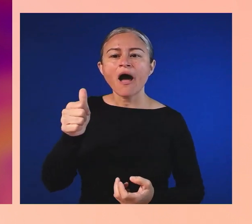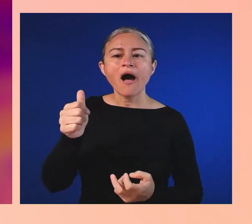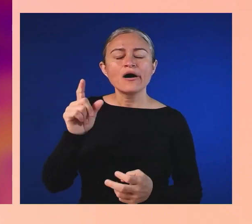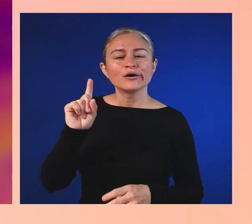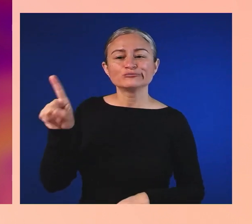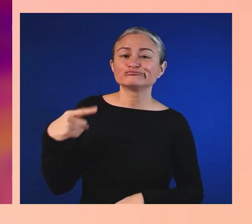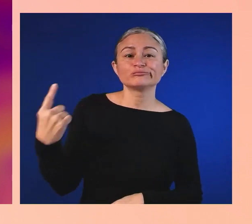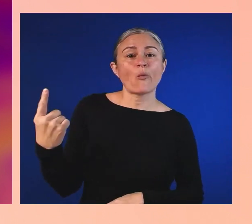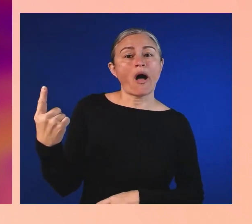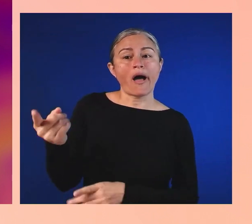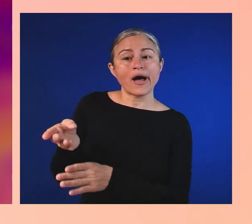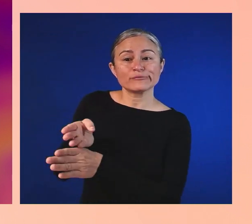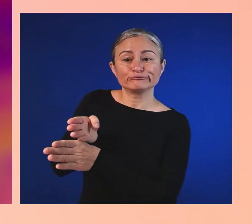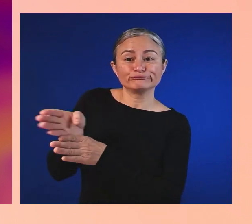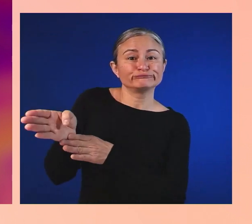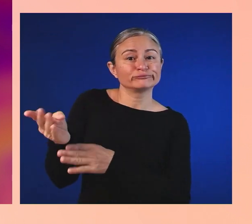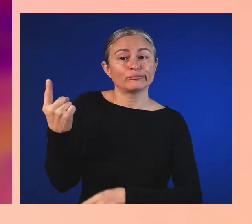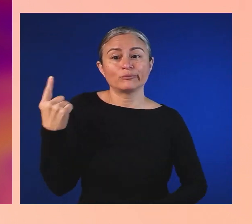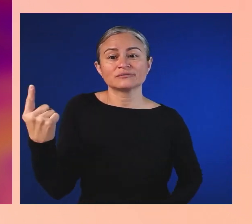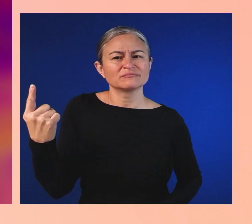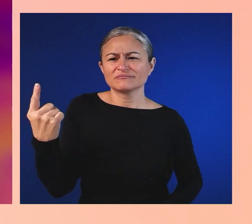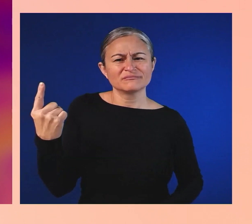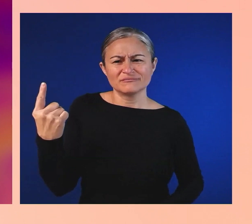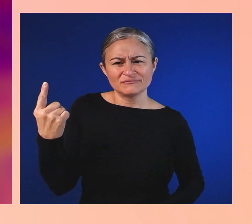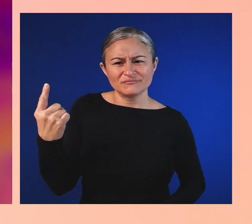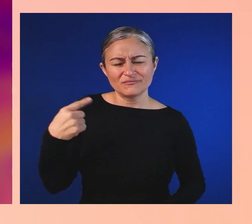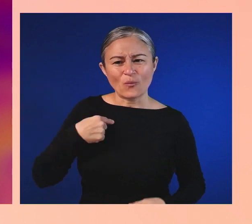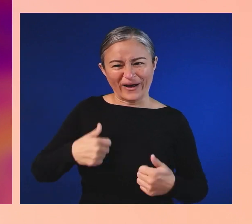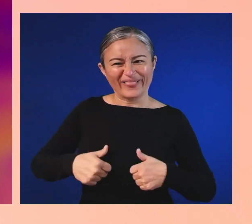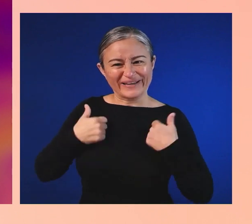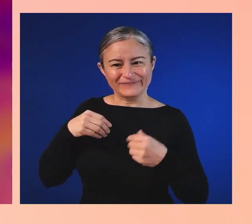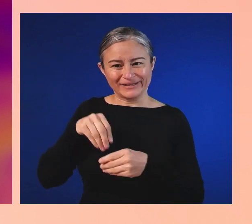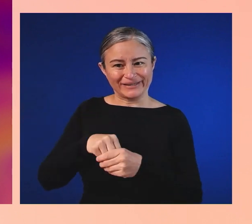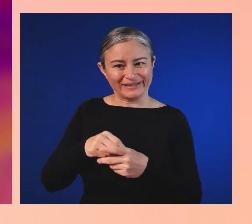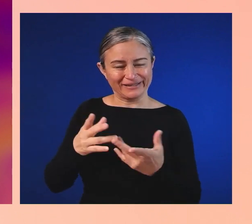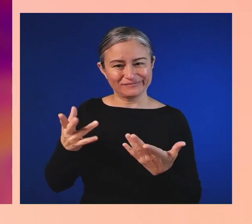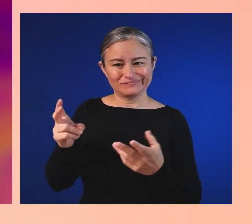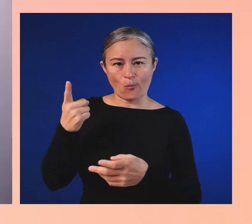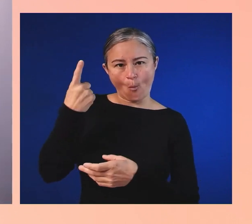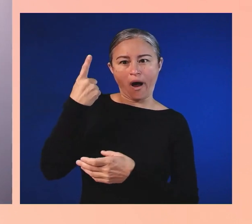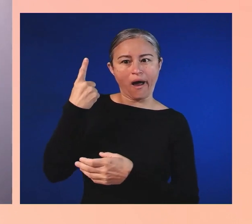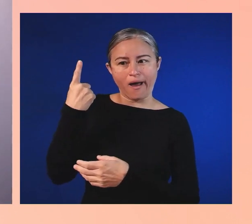We don't have to exist in a silo to create collective liberation.